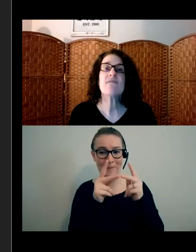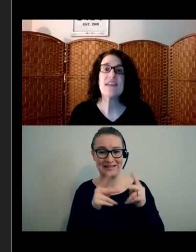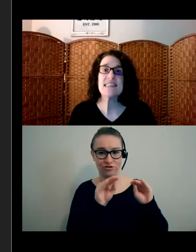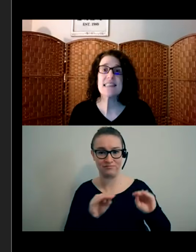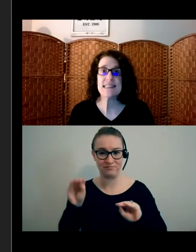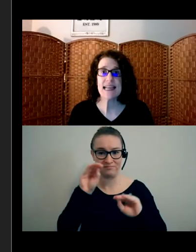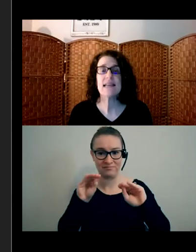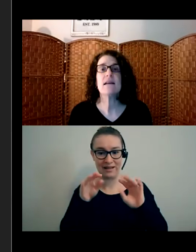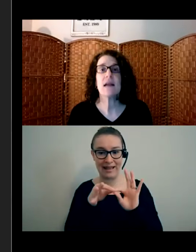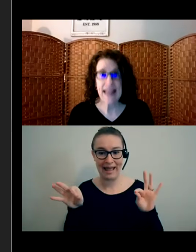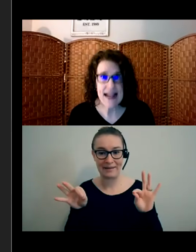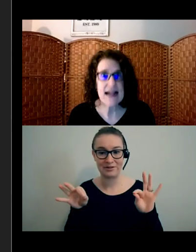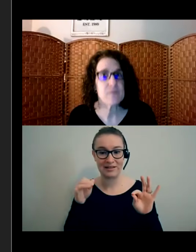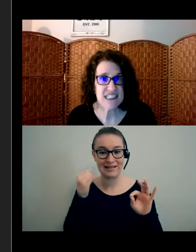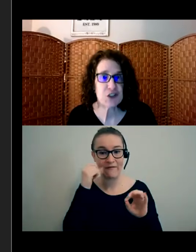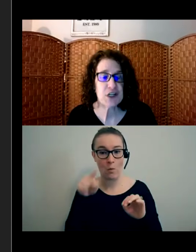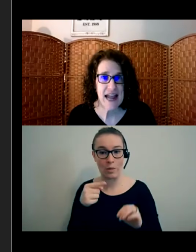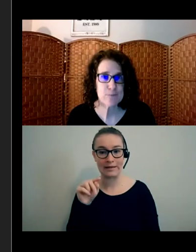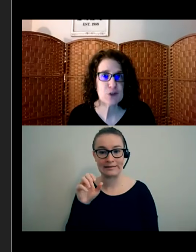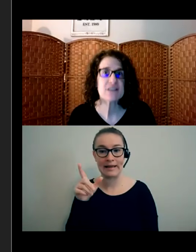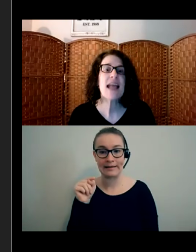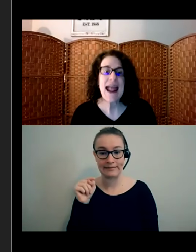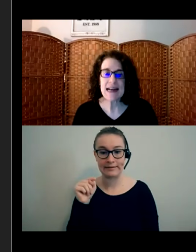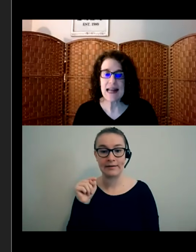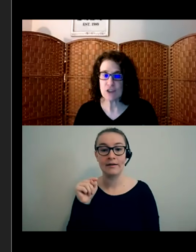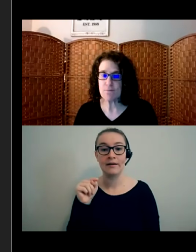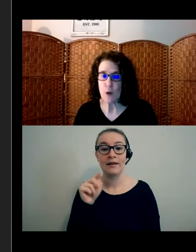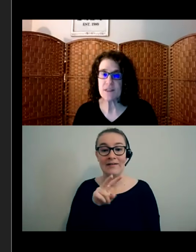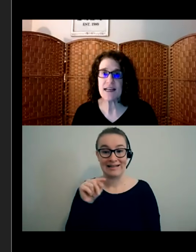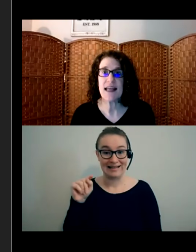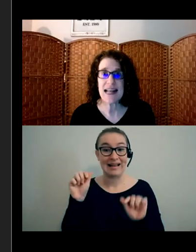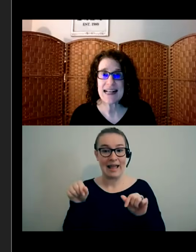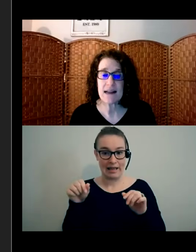VTTs can position captions and I just posted a link,